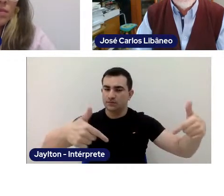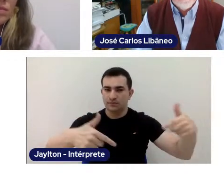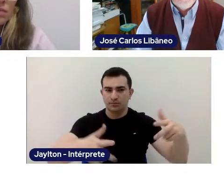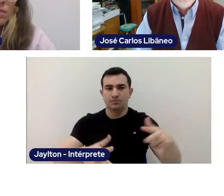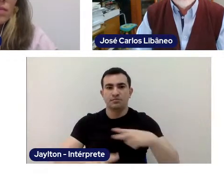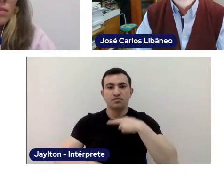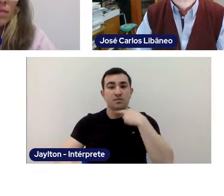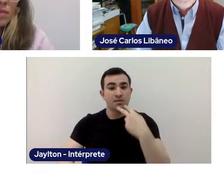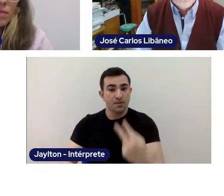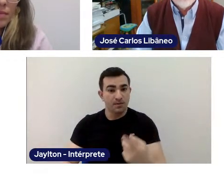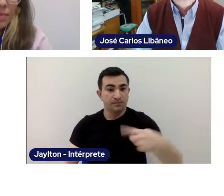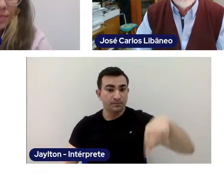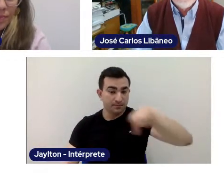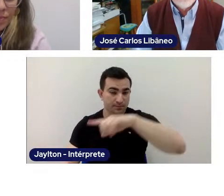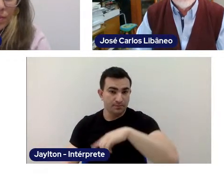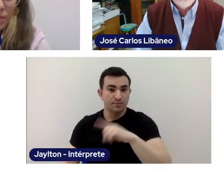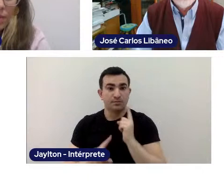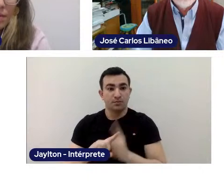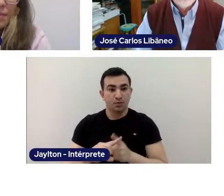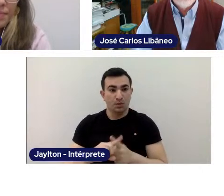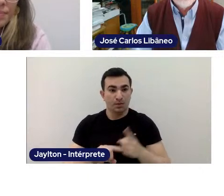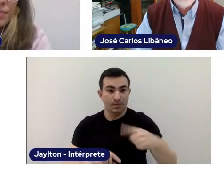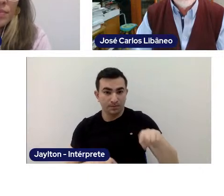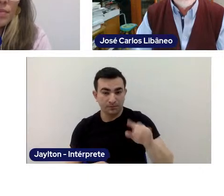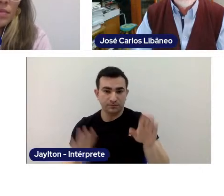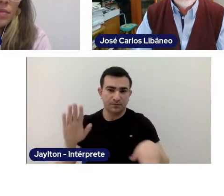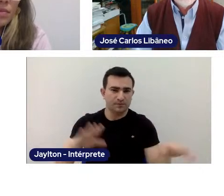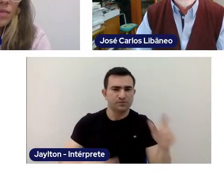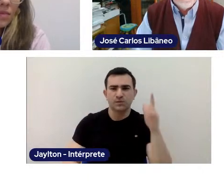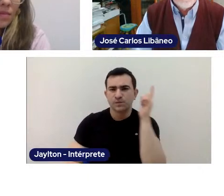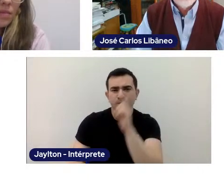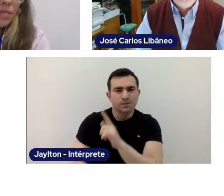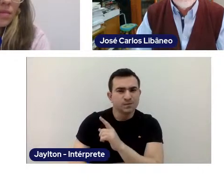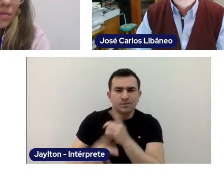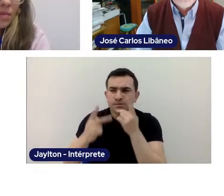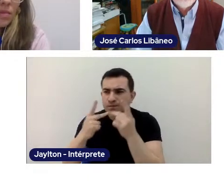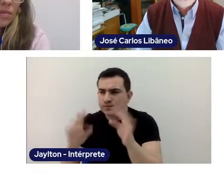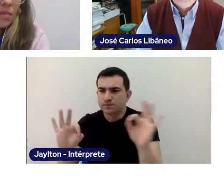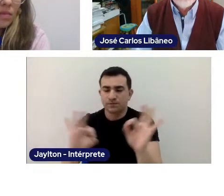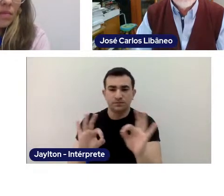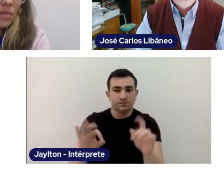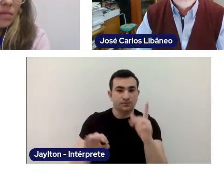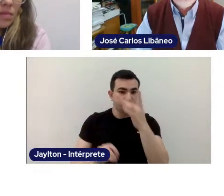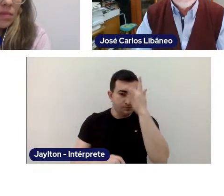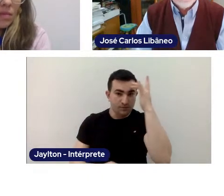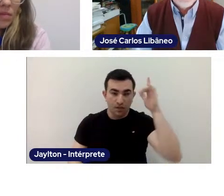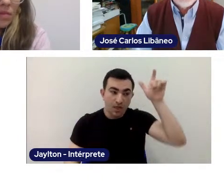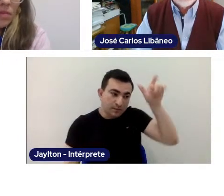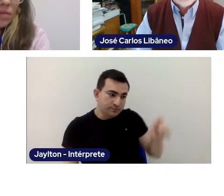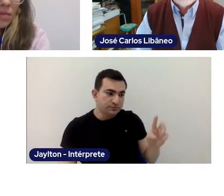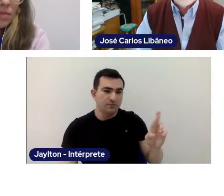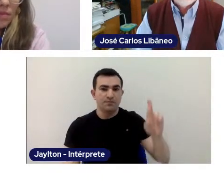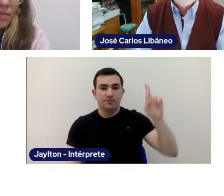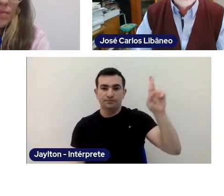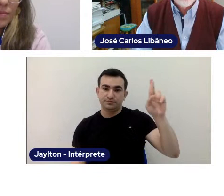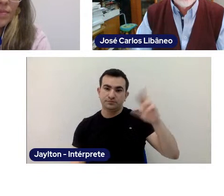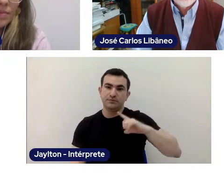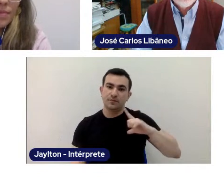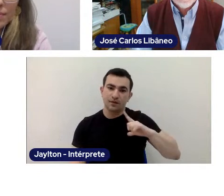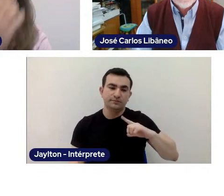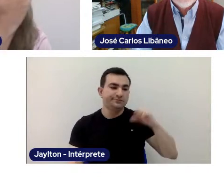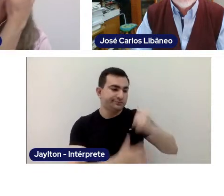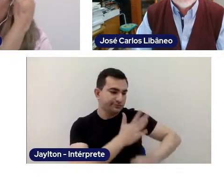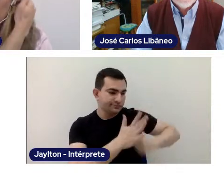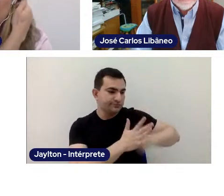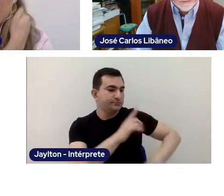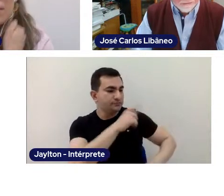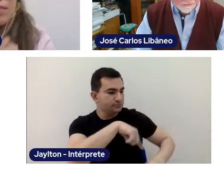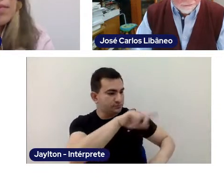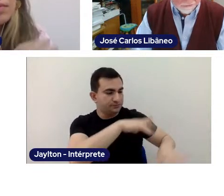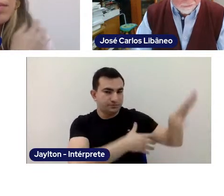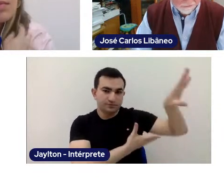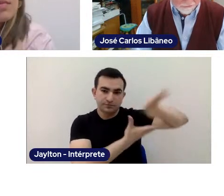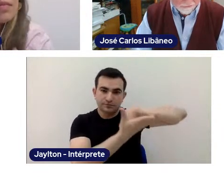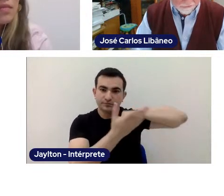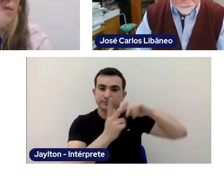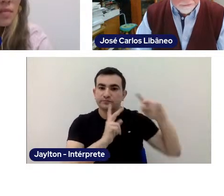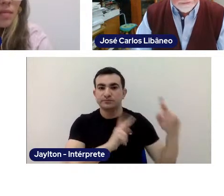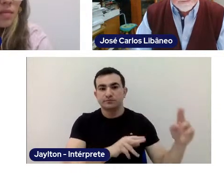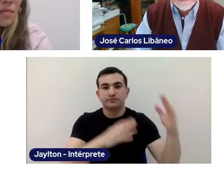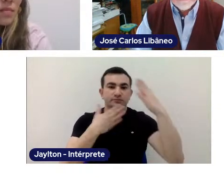When we are not able to talk, we have you there as our representantive that is always fighting for education. We thank you.